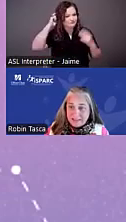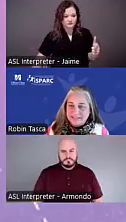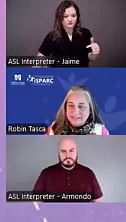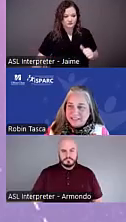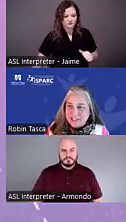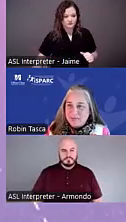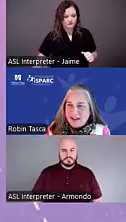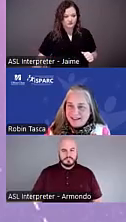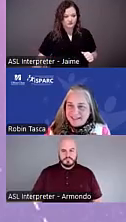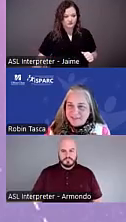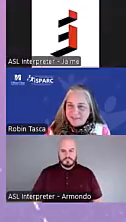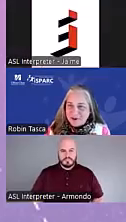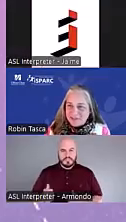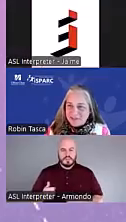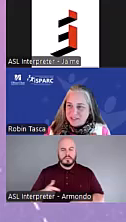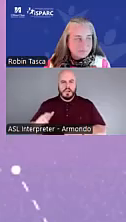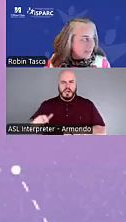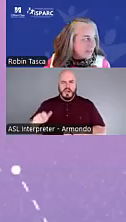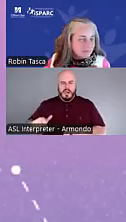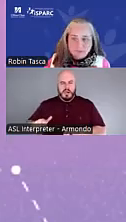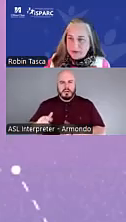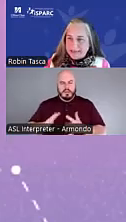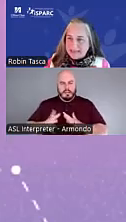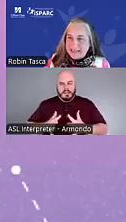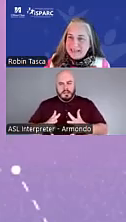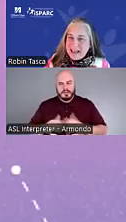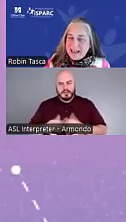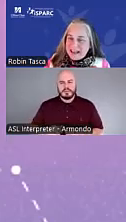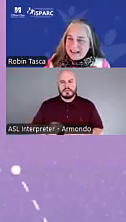A little glitchy on my end-- we're having some rain today.